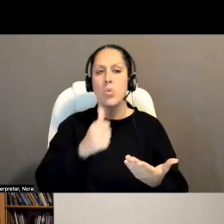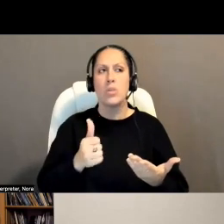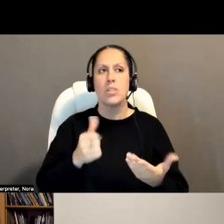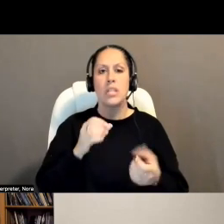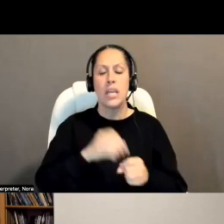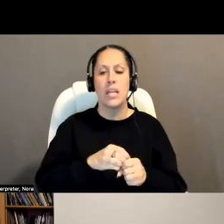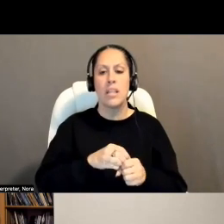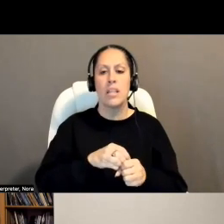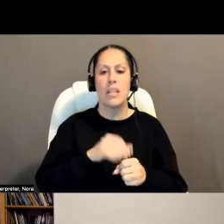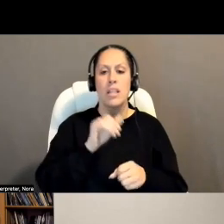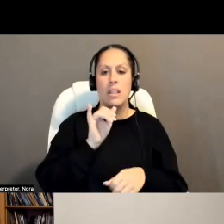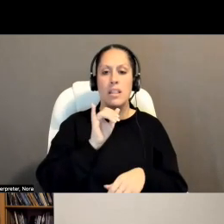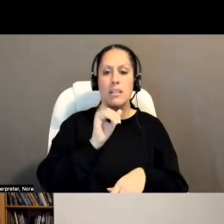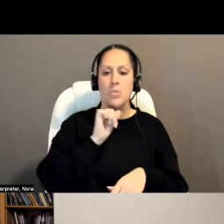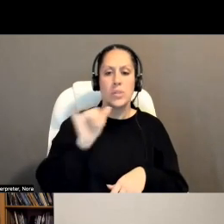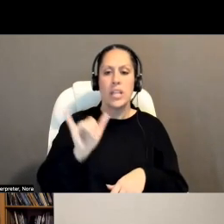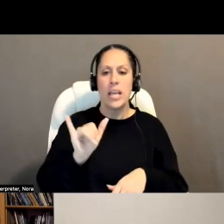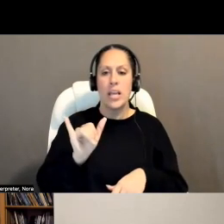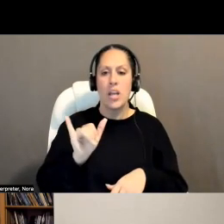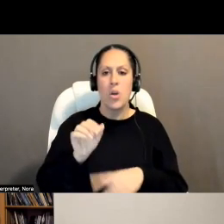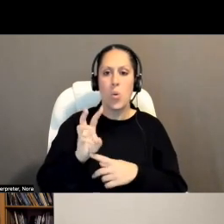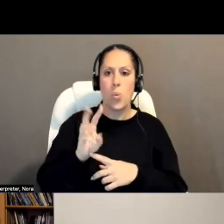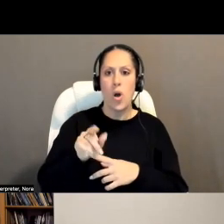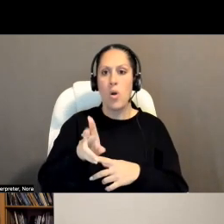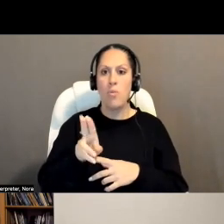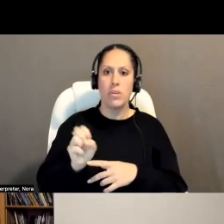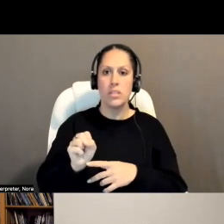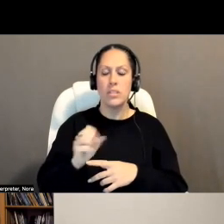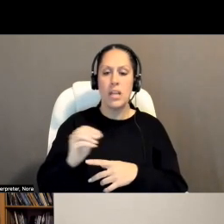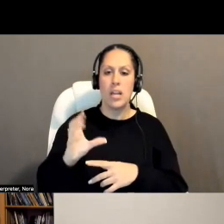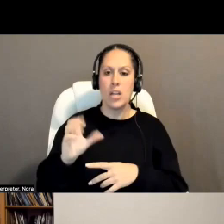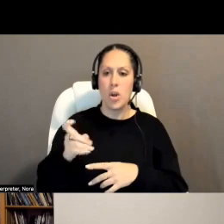version we did, there wasn't like a Walrus and a Carpenter. But we were like: Okay, we're